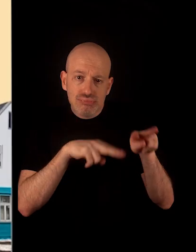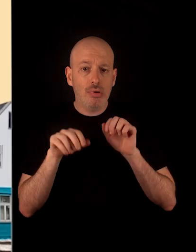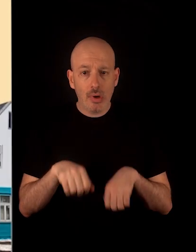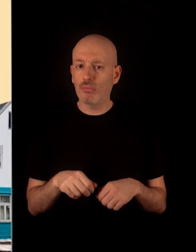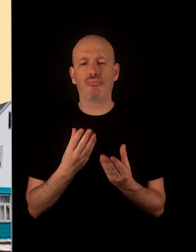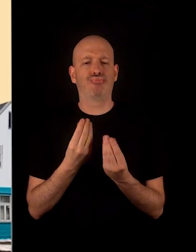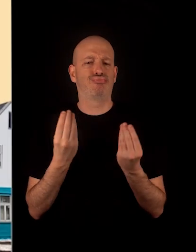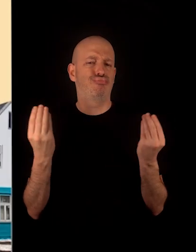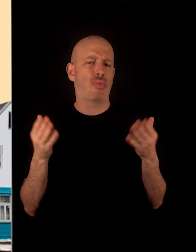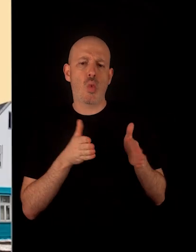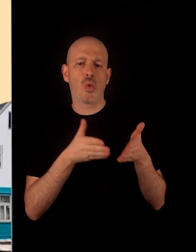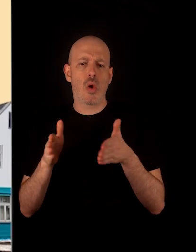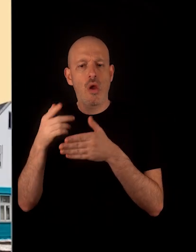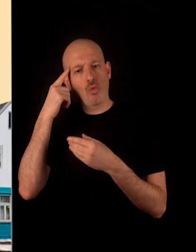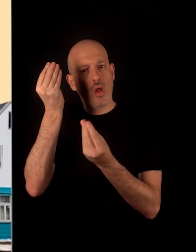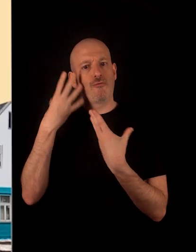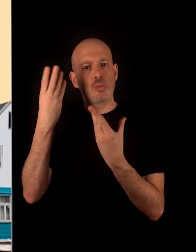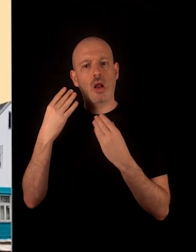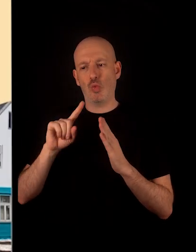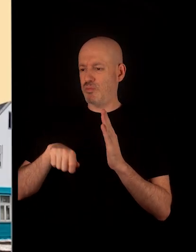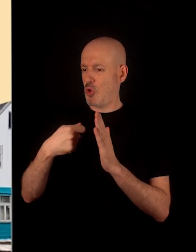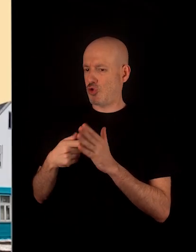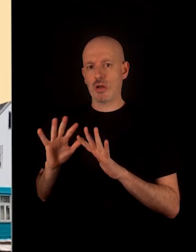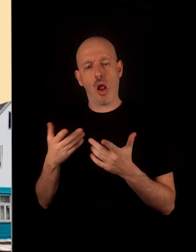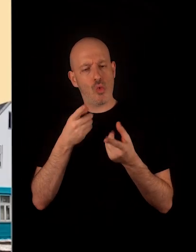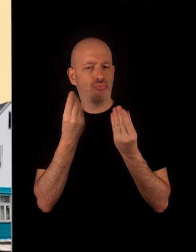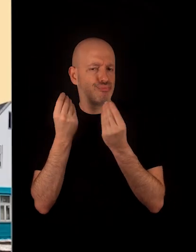I remind you that the deadline is the 16th of March midnight.